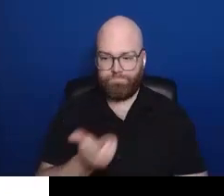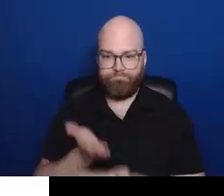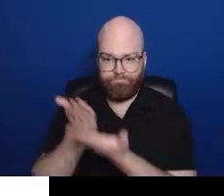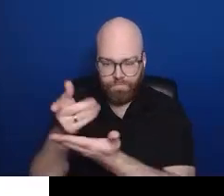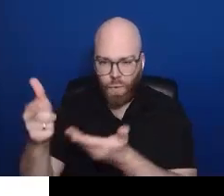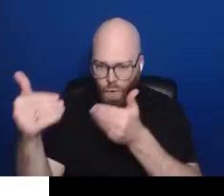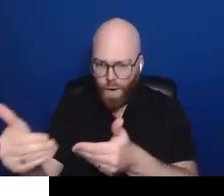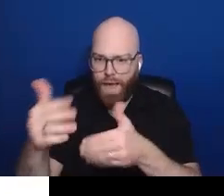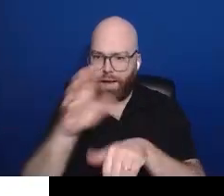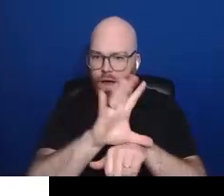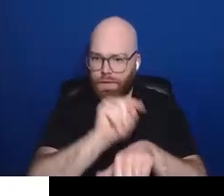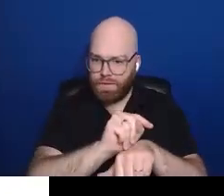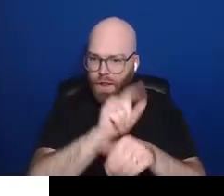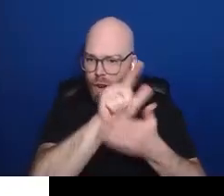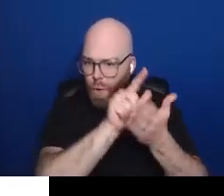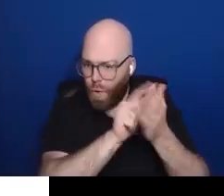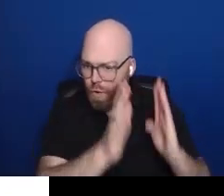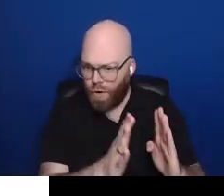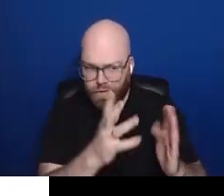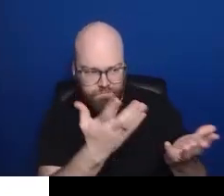if there are other forms of immigration relief.